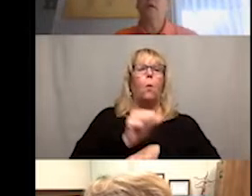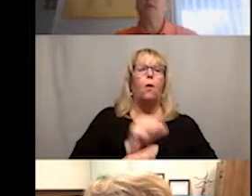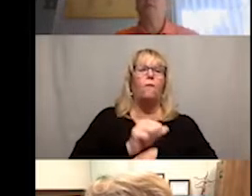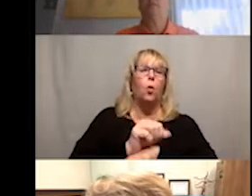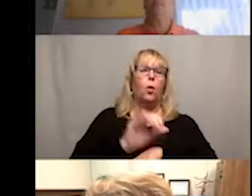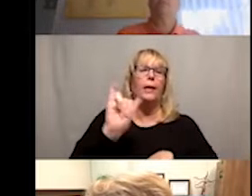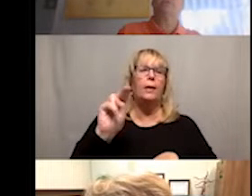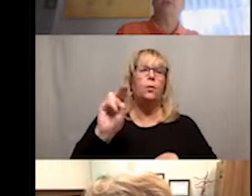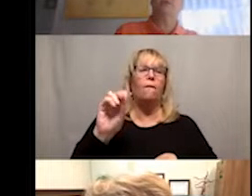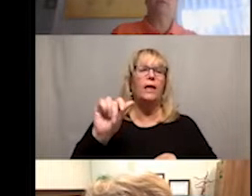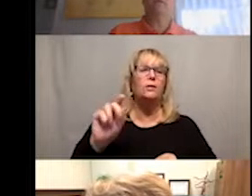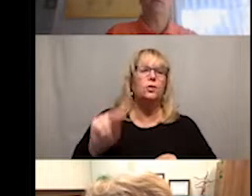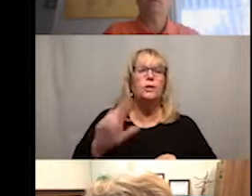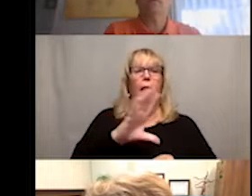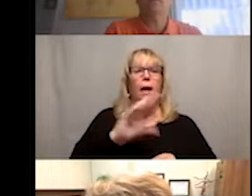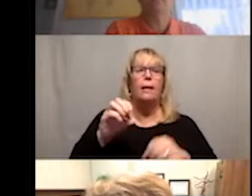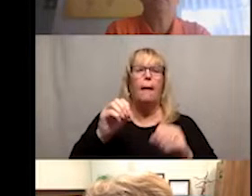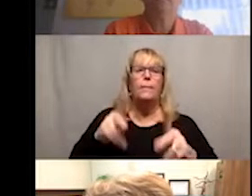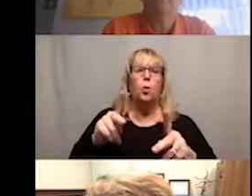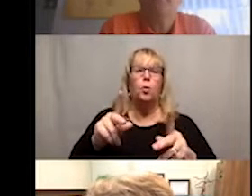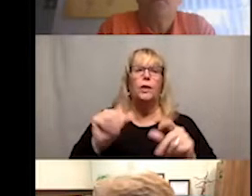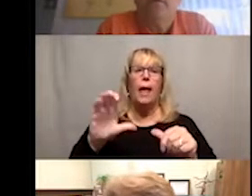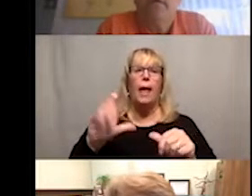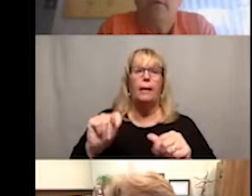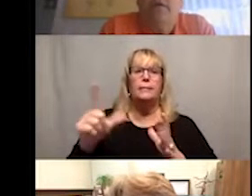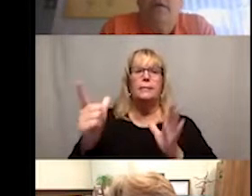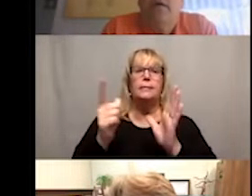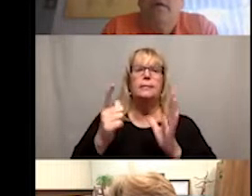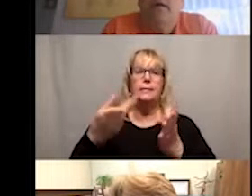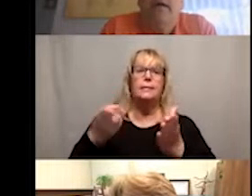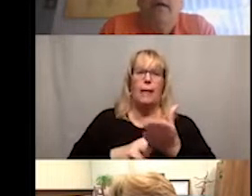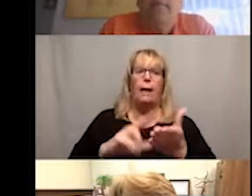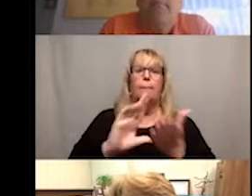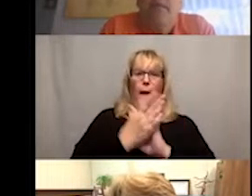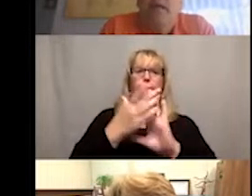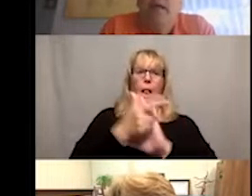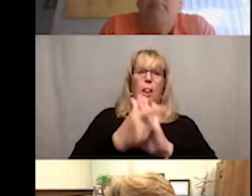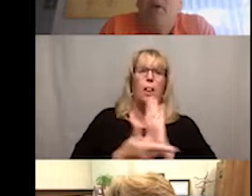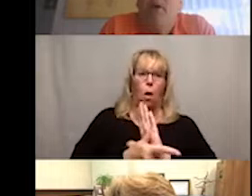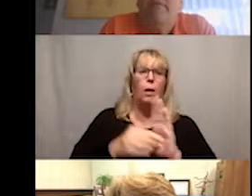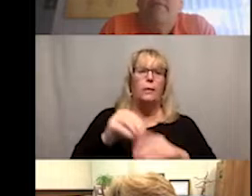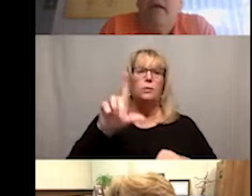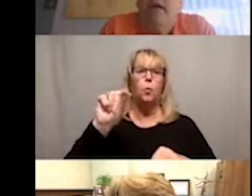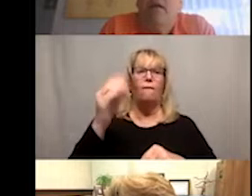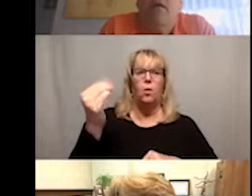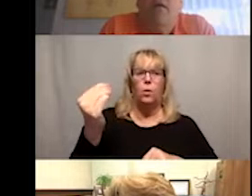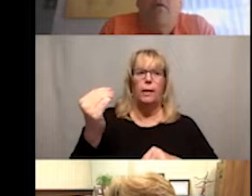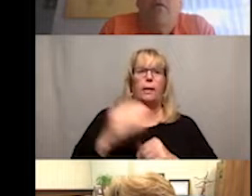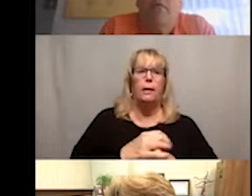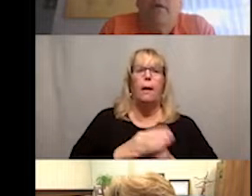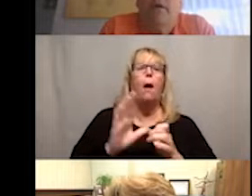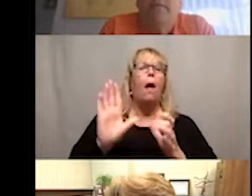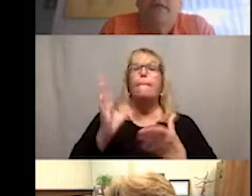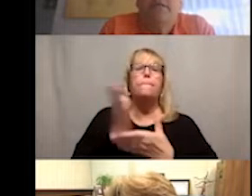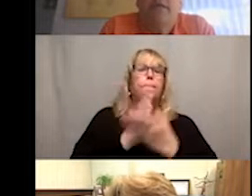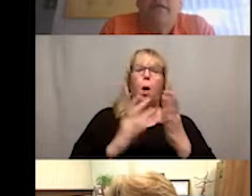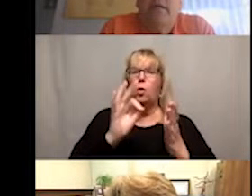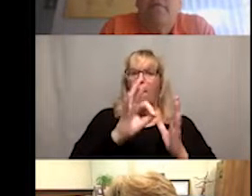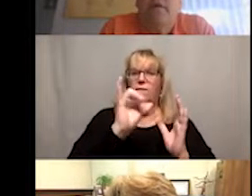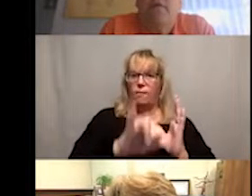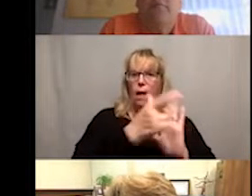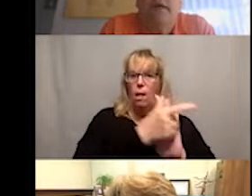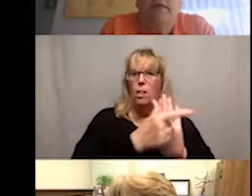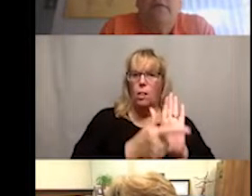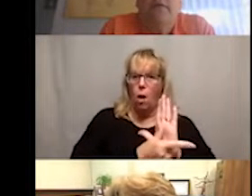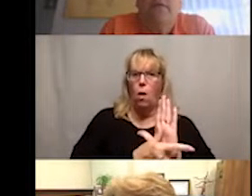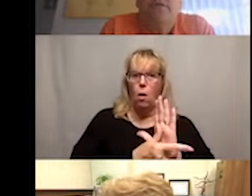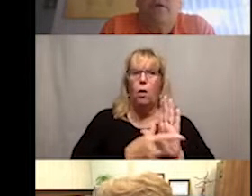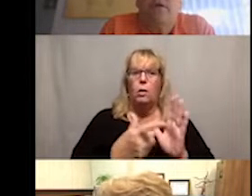Act was signed into law in 2014 um and part of that law on designated federal money to start